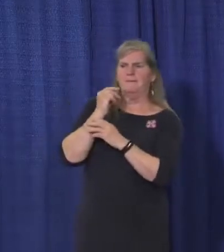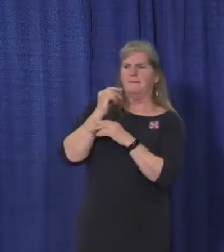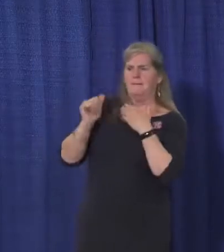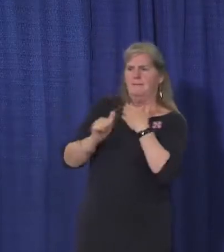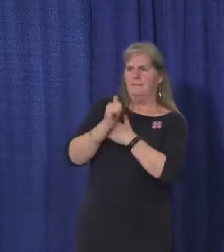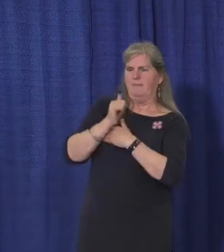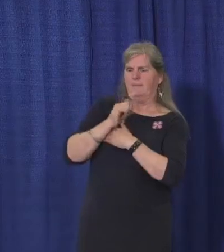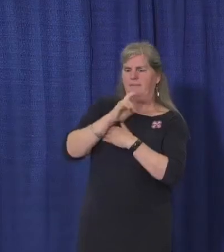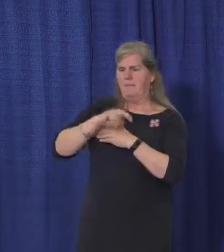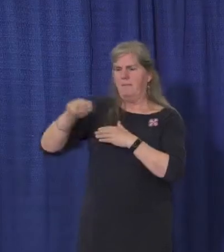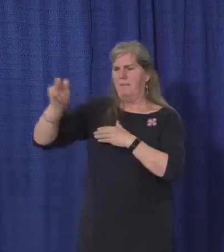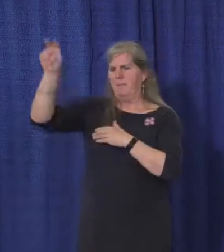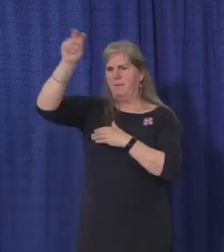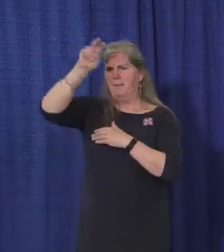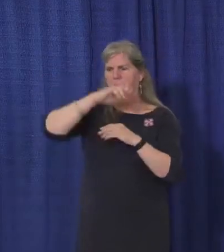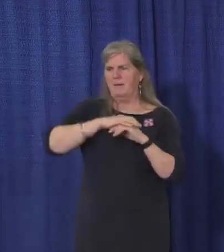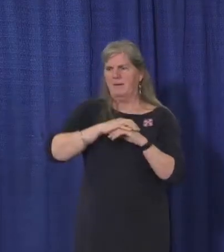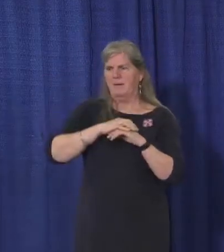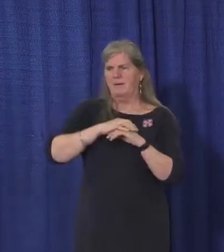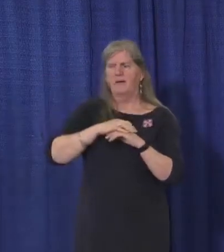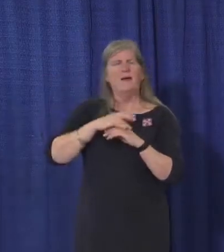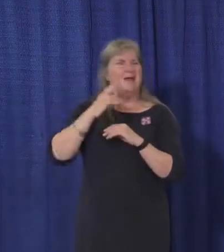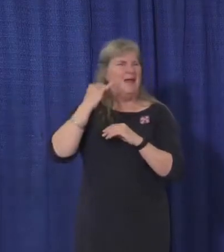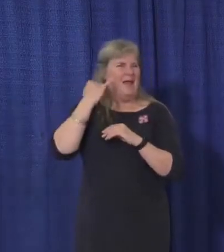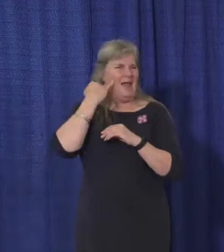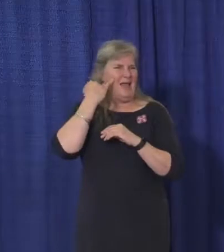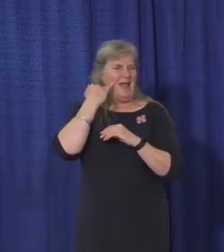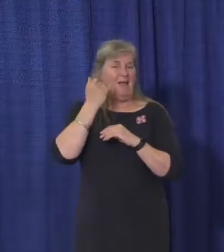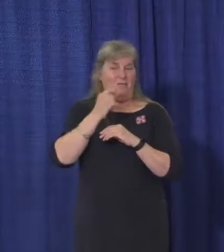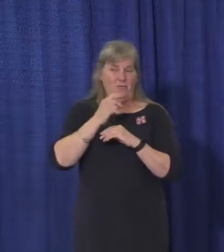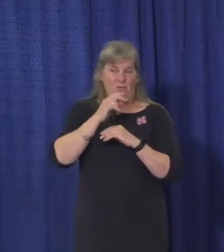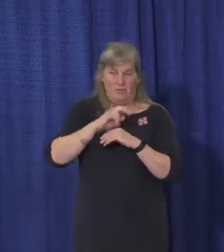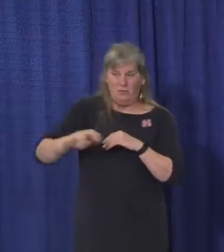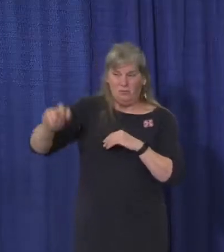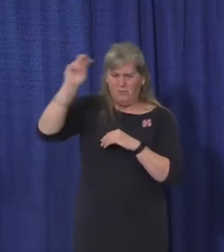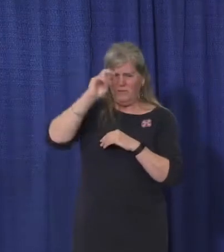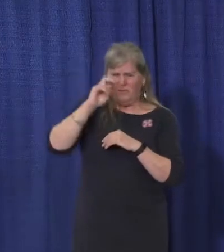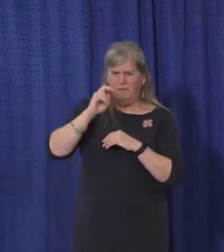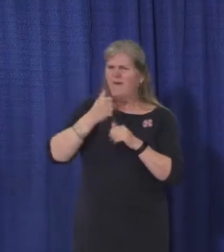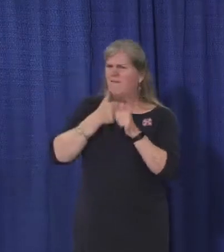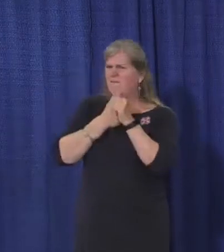when travelling between communities and a few decide to go make sure to follow the